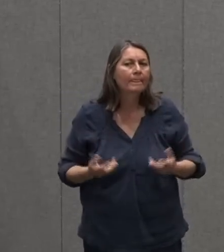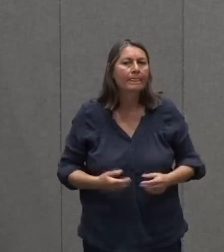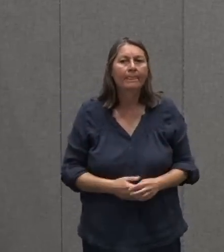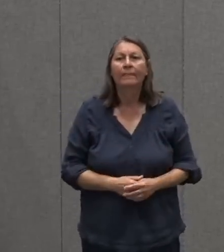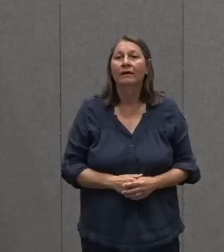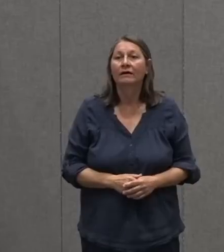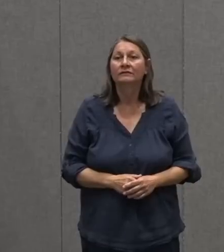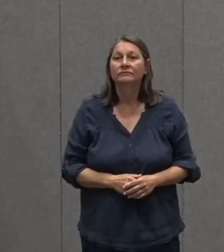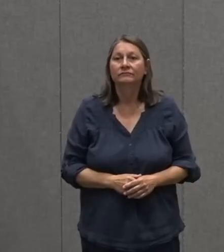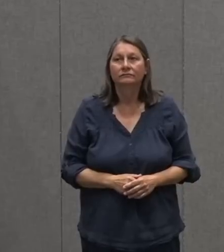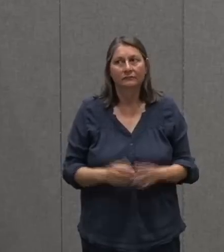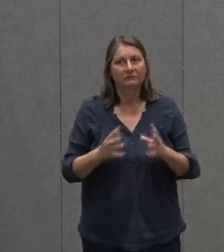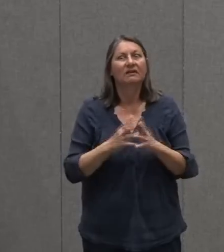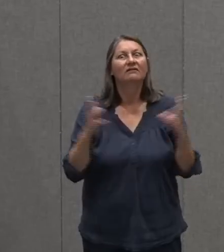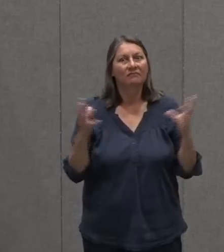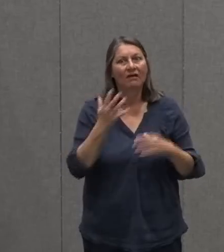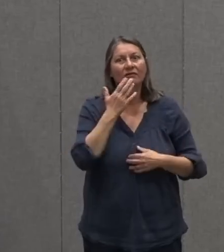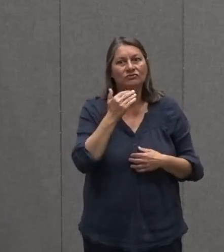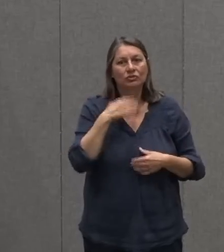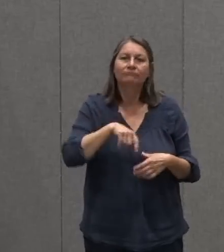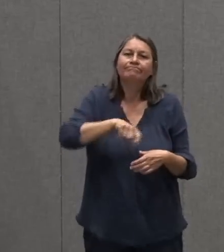Have a lot of sugar might take a couple of seconds here.